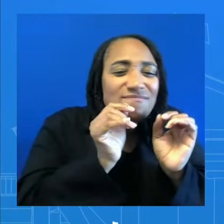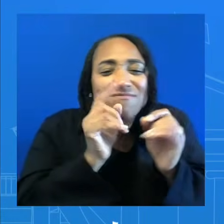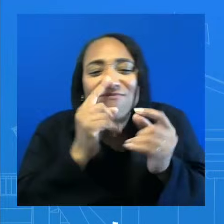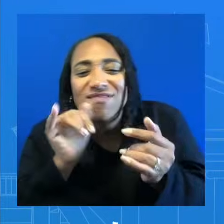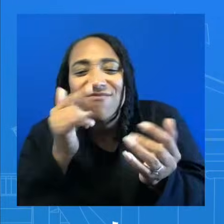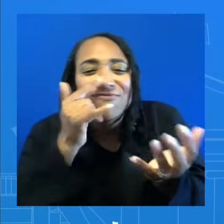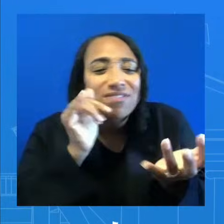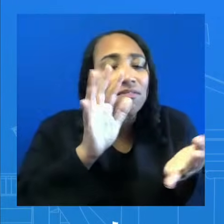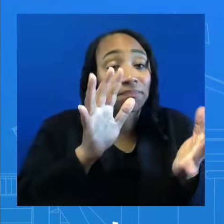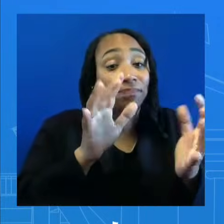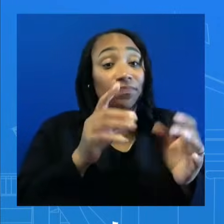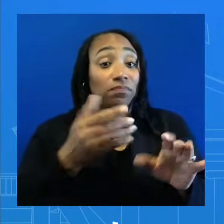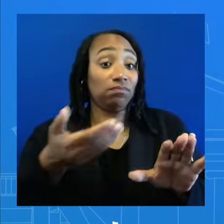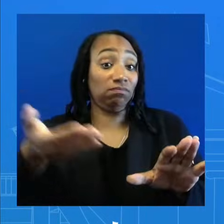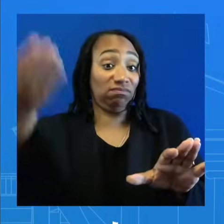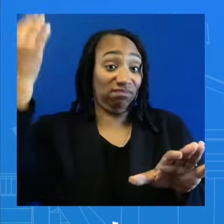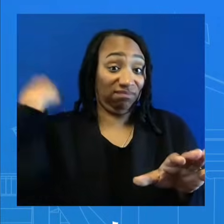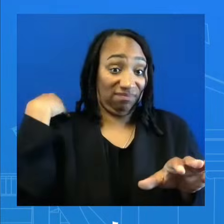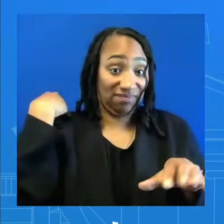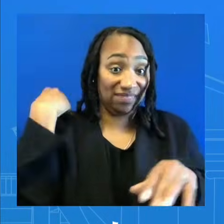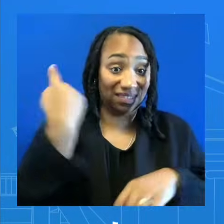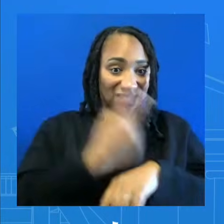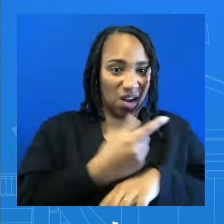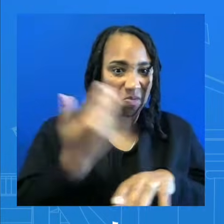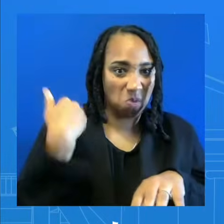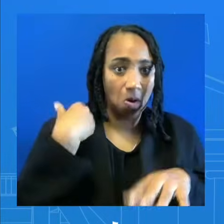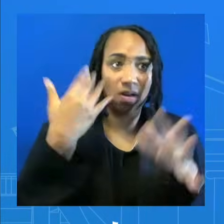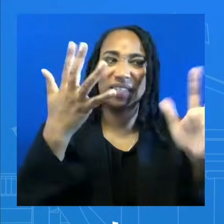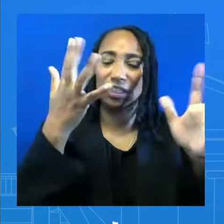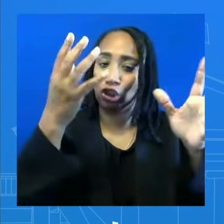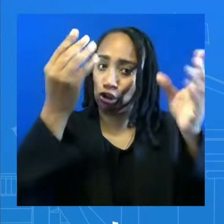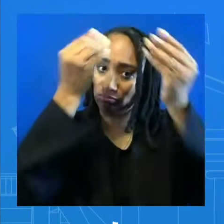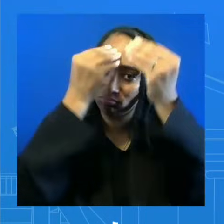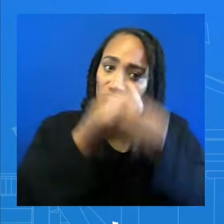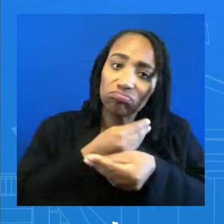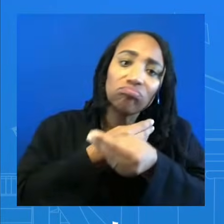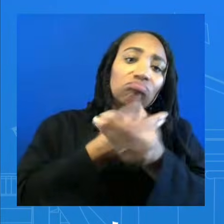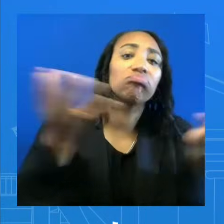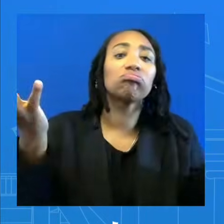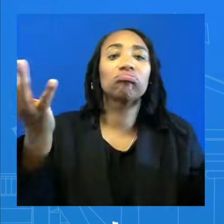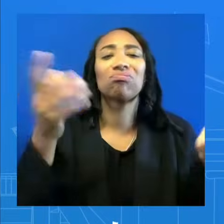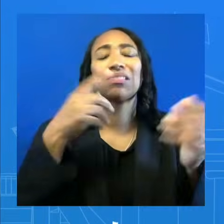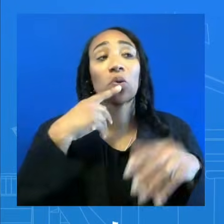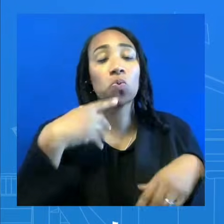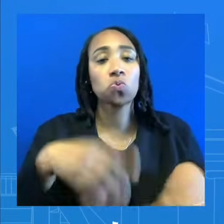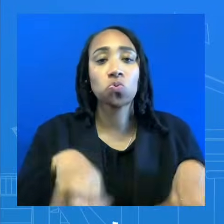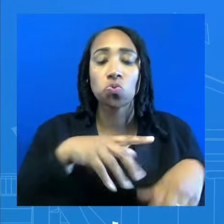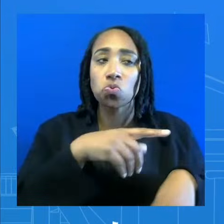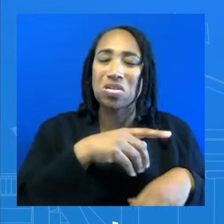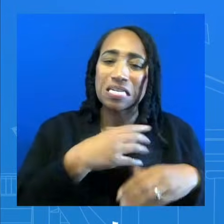I think we've talked about the -- the politics around this, the decision that he made. He put out a pretty comprehensive statement.